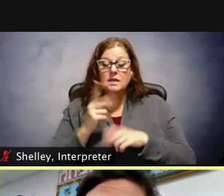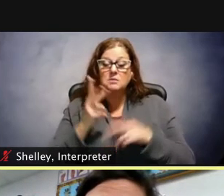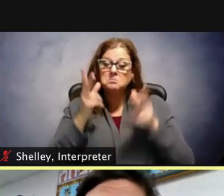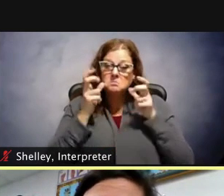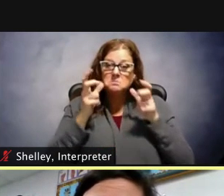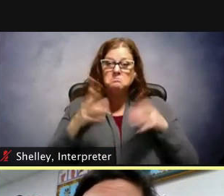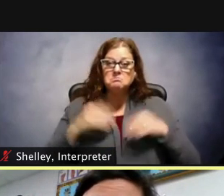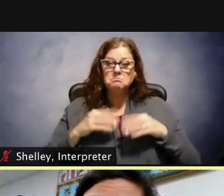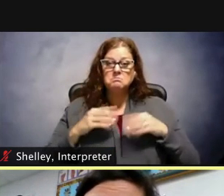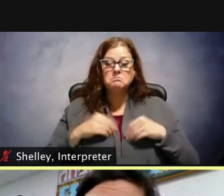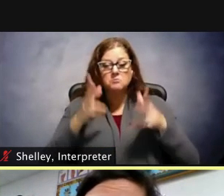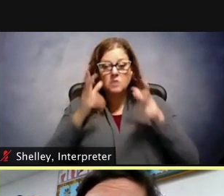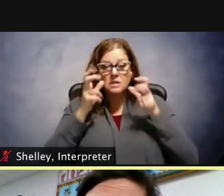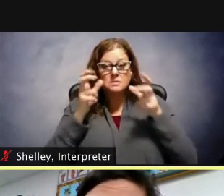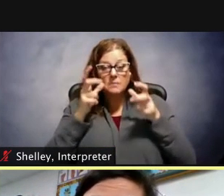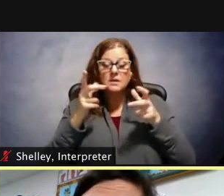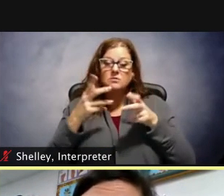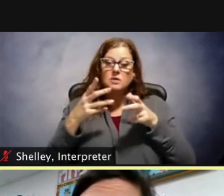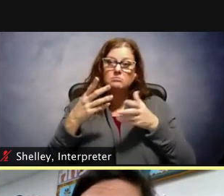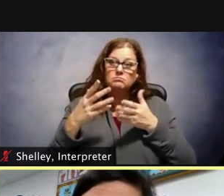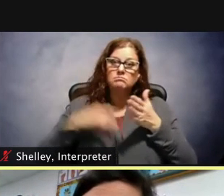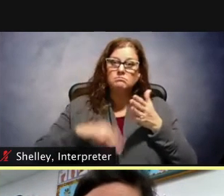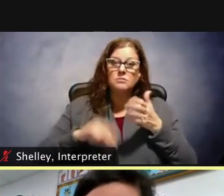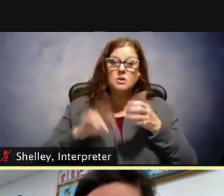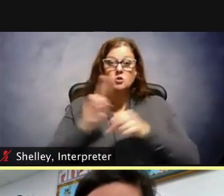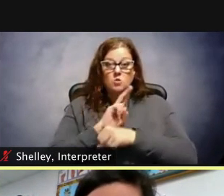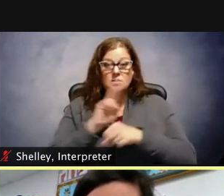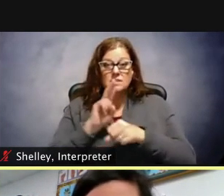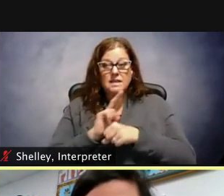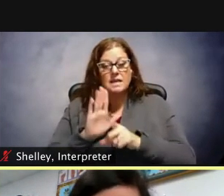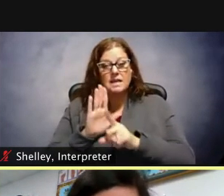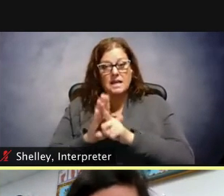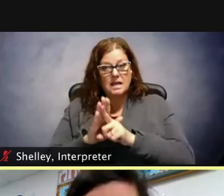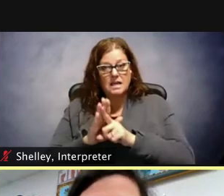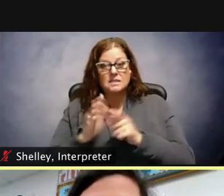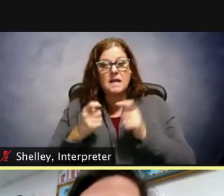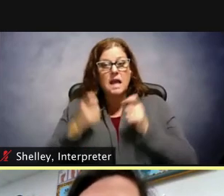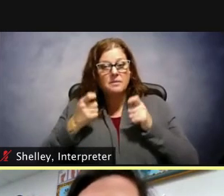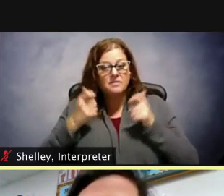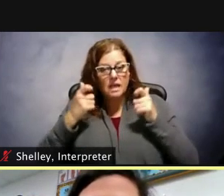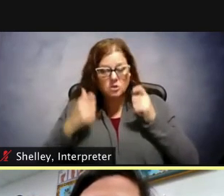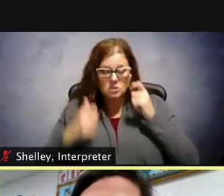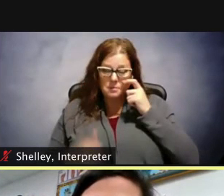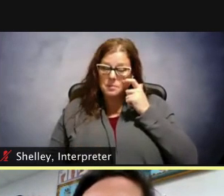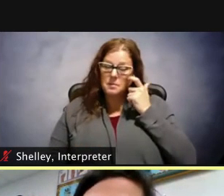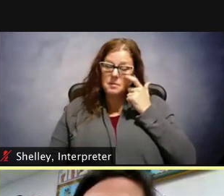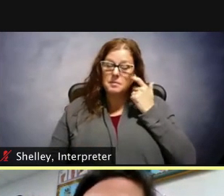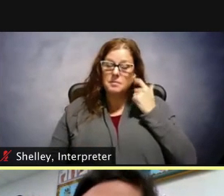and is making a lot of gains with the use of his amplification. He uses an FM system in class